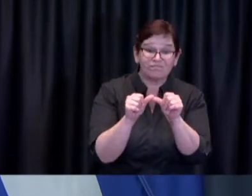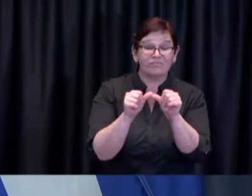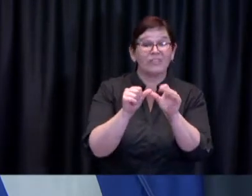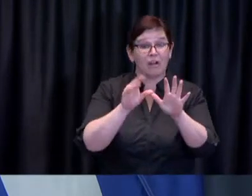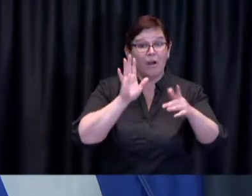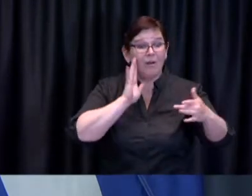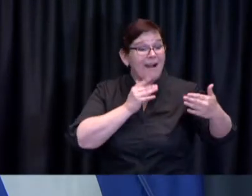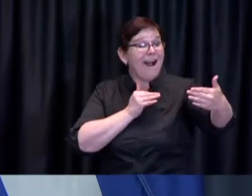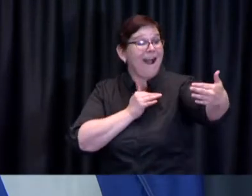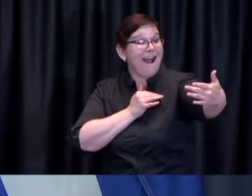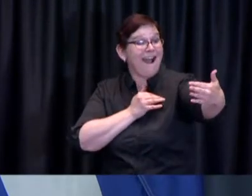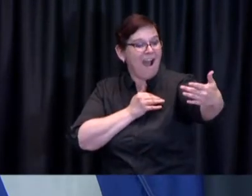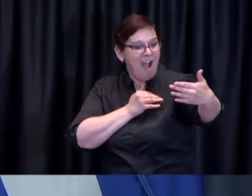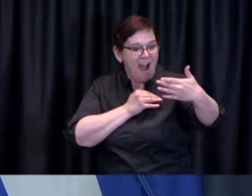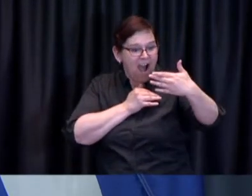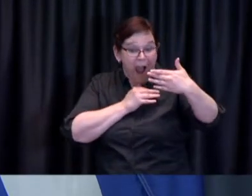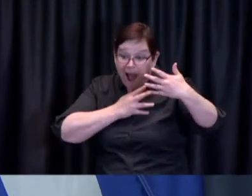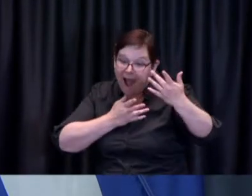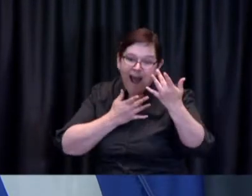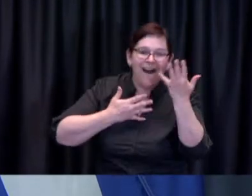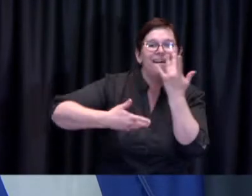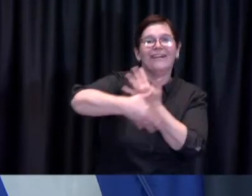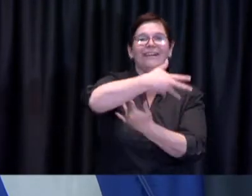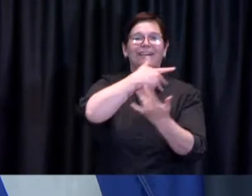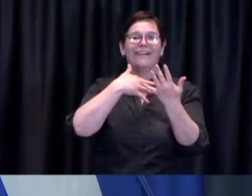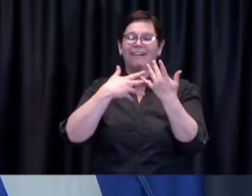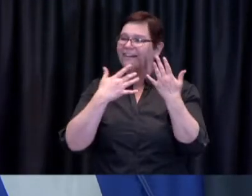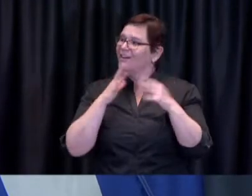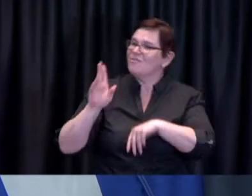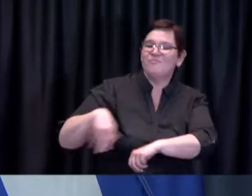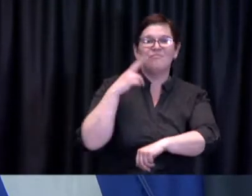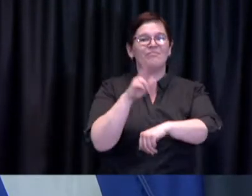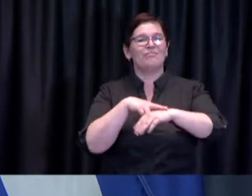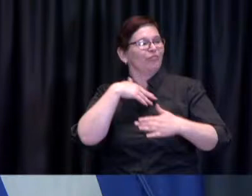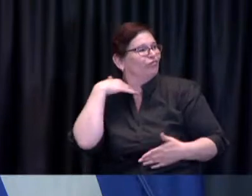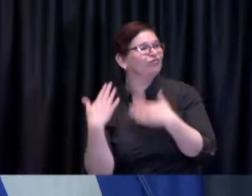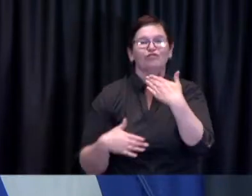kinds of gatherings that we used to enjoy more often before there was a COVID 19.